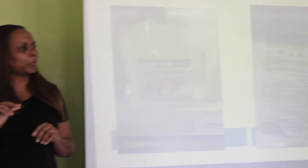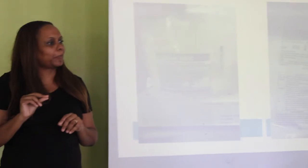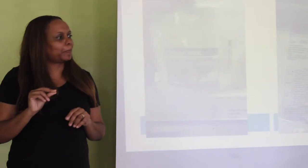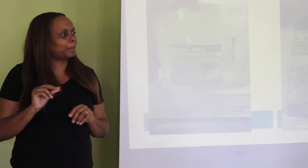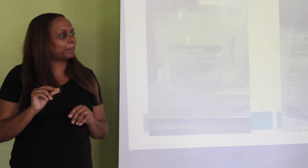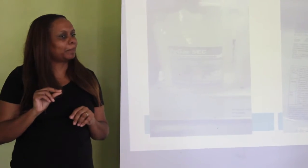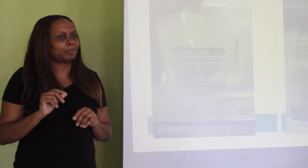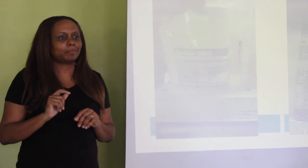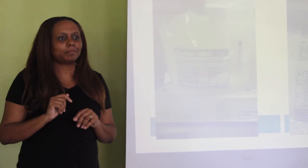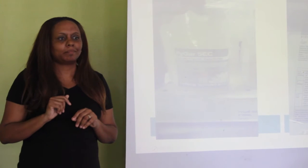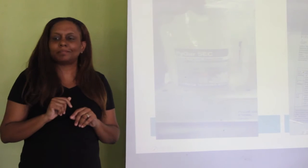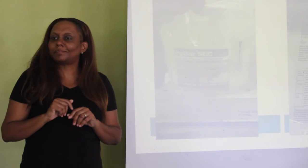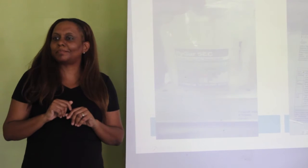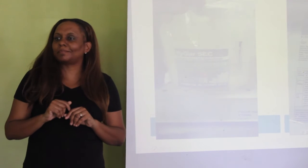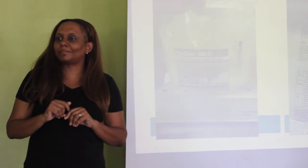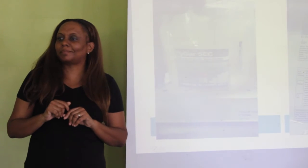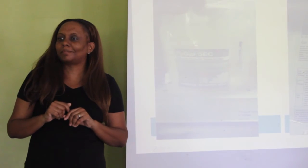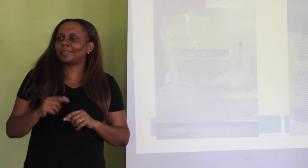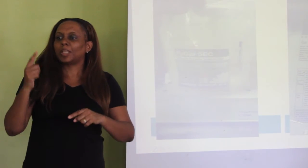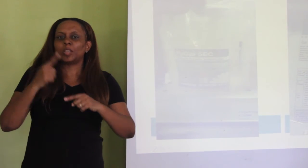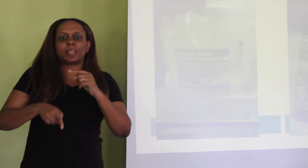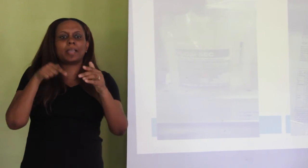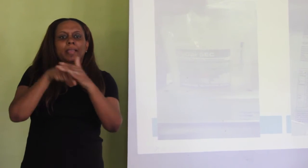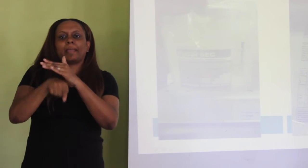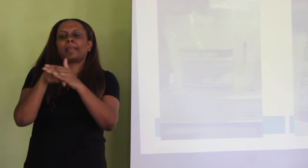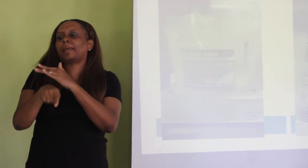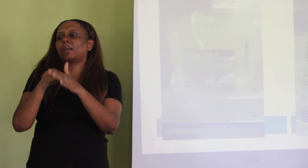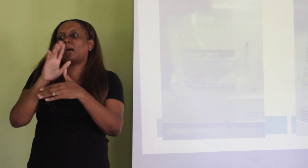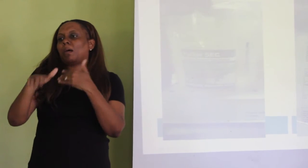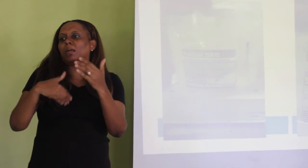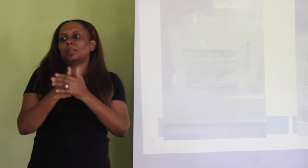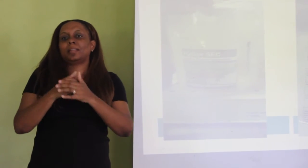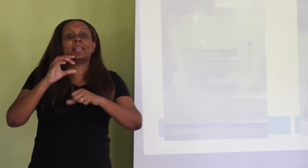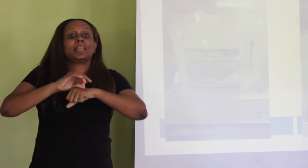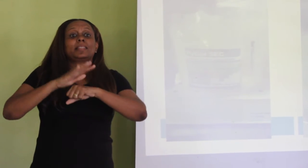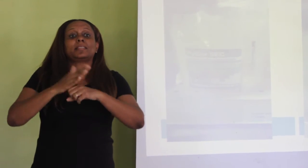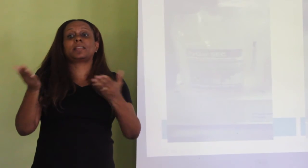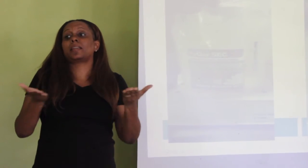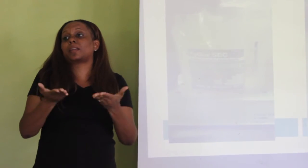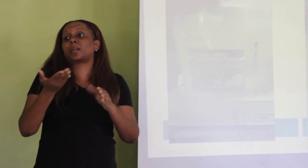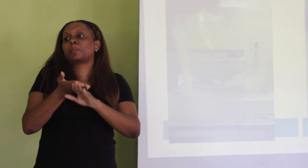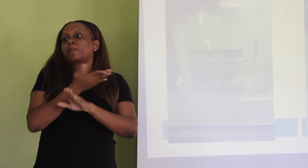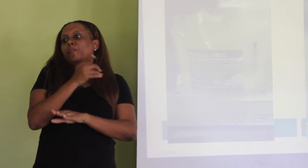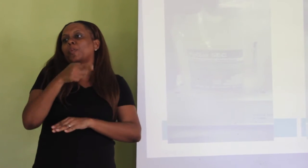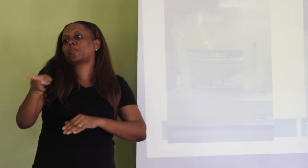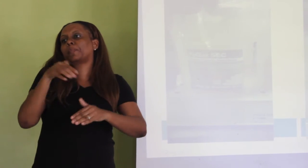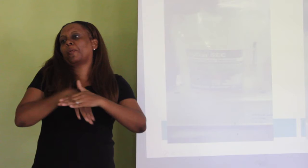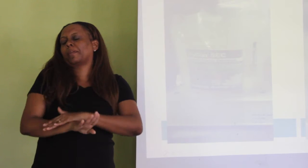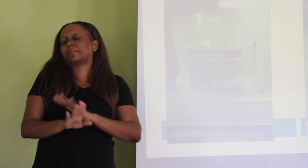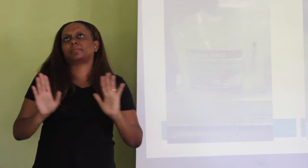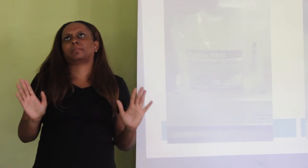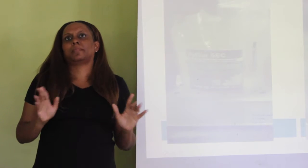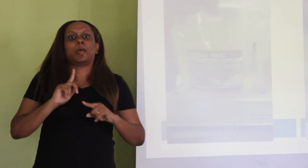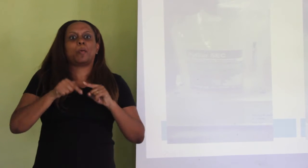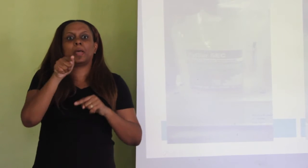you cannot kill all insects because these sets were here before us and then you tell you that